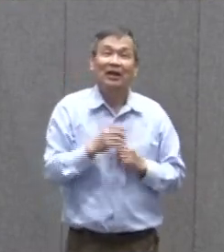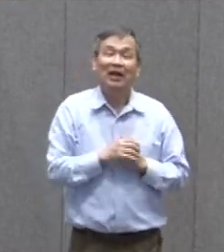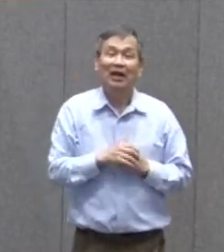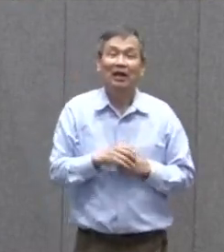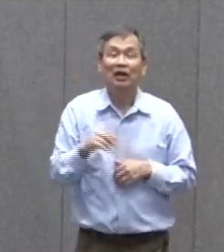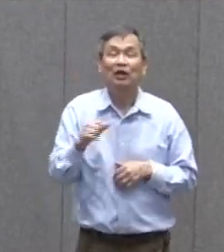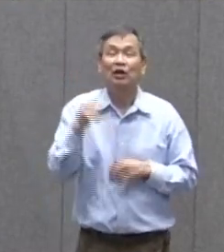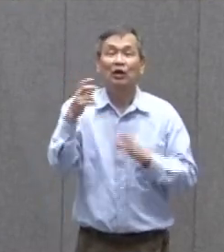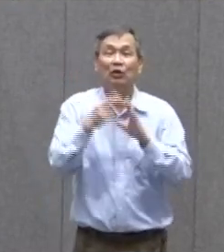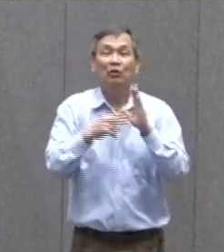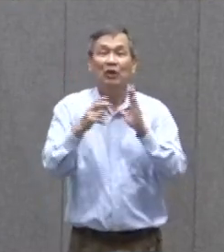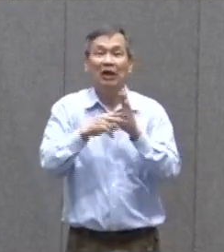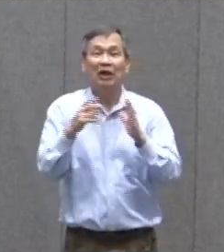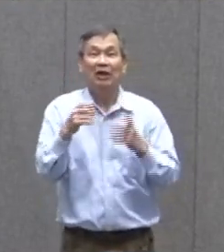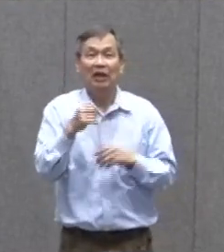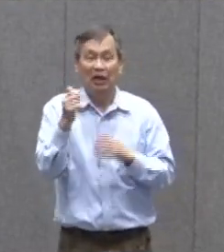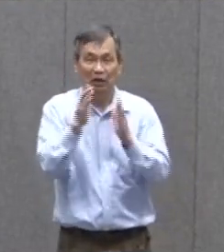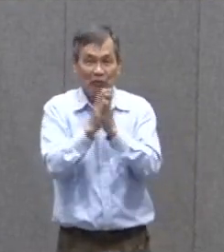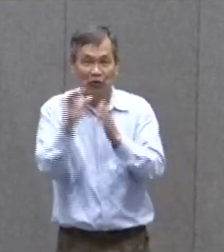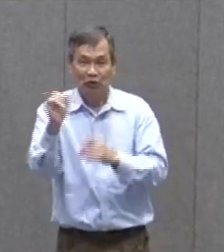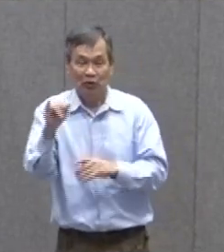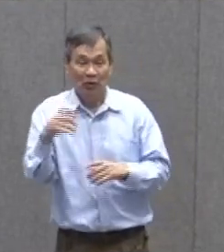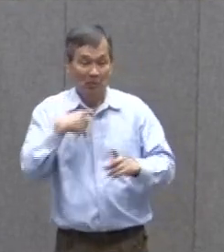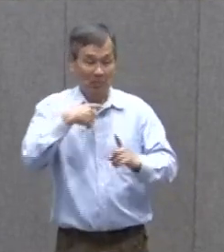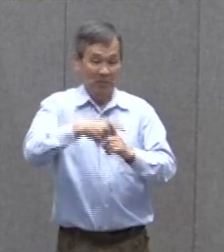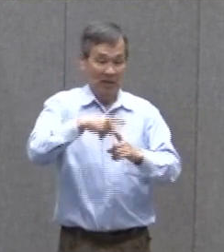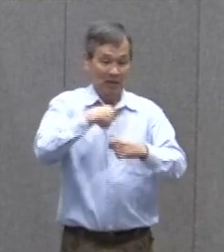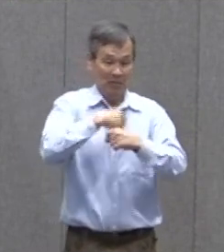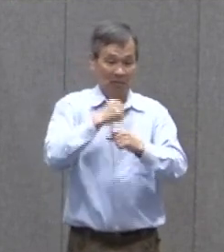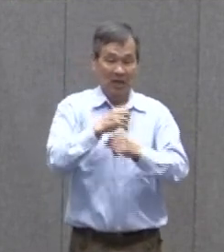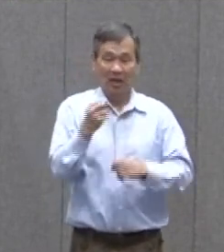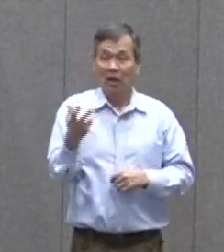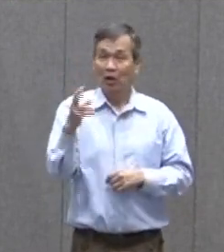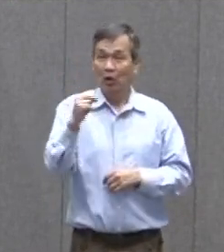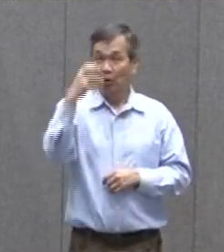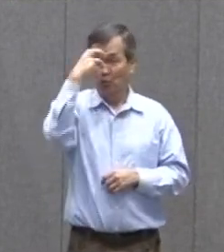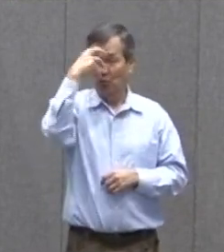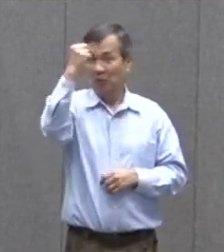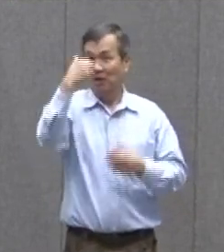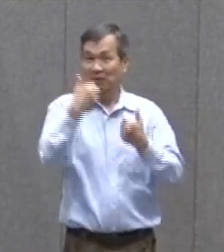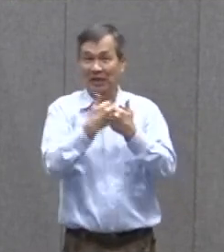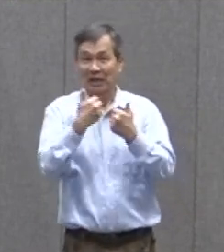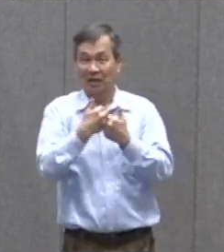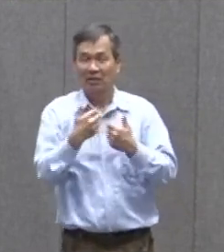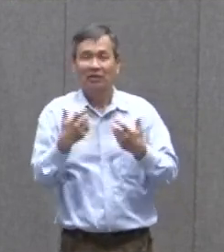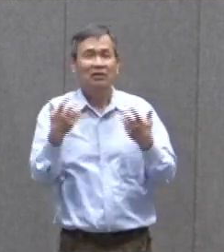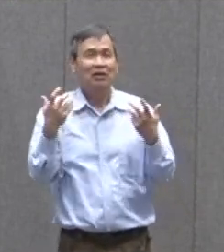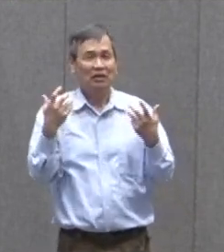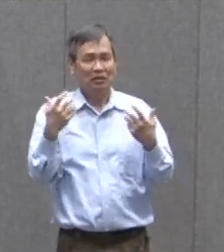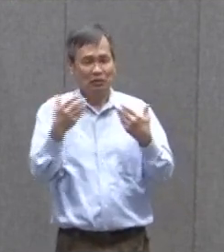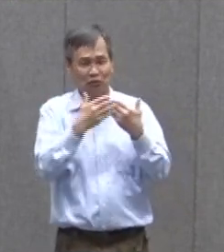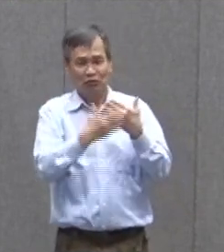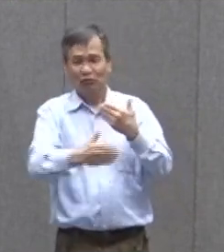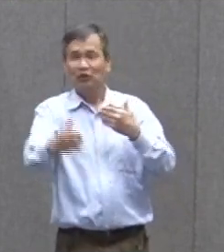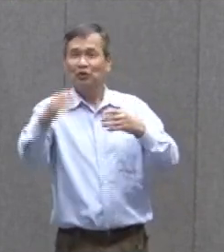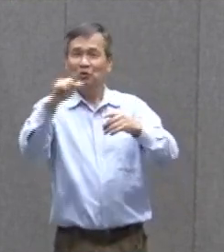And we learned how to make our own Memory game. So these are some really great things you can do for the rest of the day that you can practice later